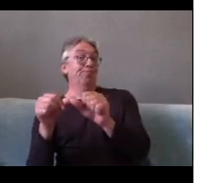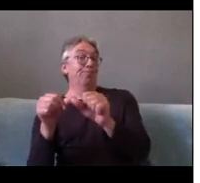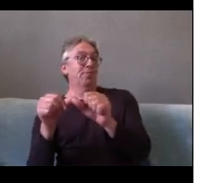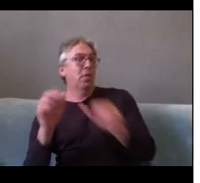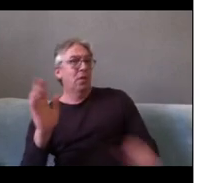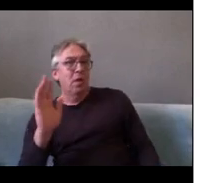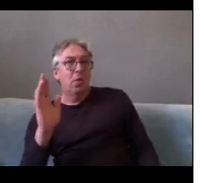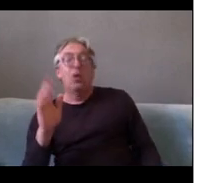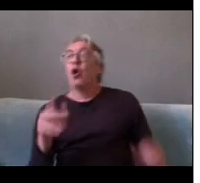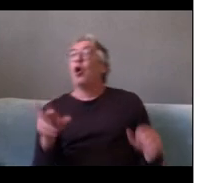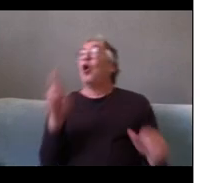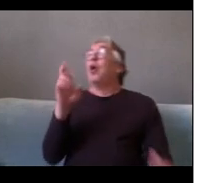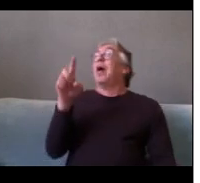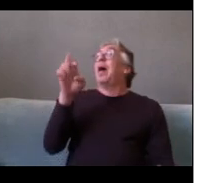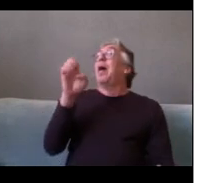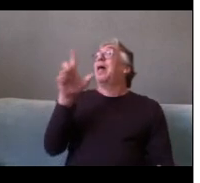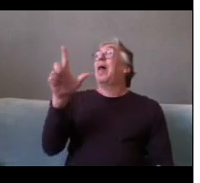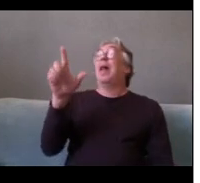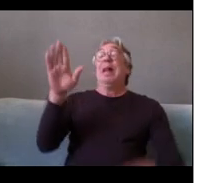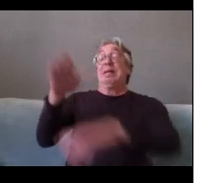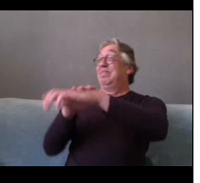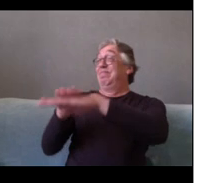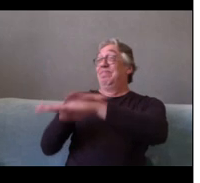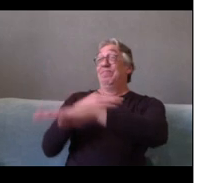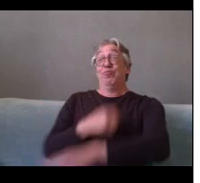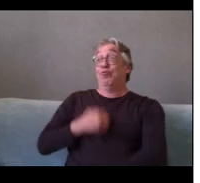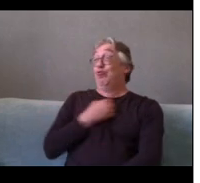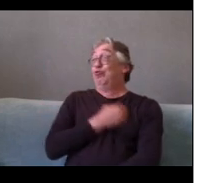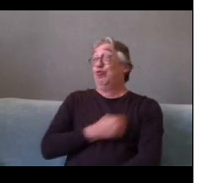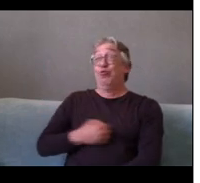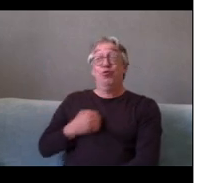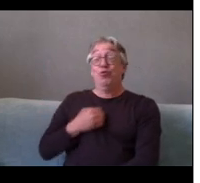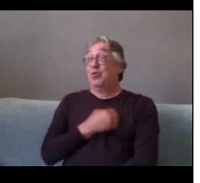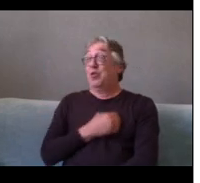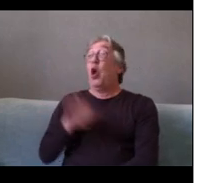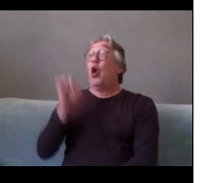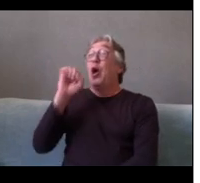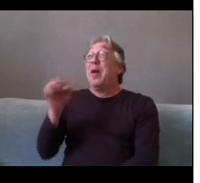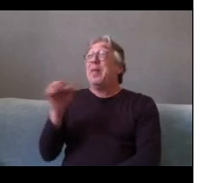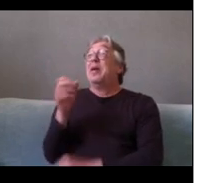Yes, Robert. I'm sorry but can you speak a little bit slower?